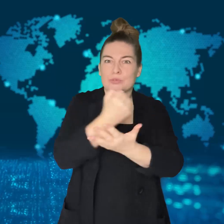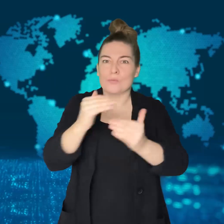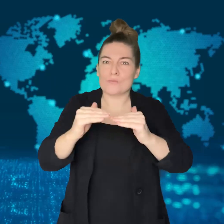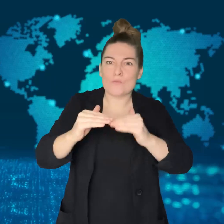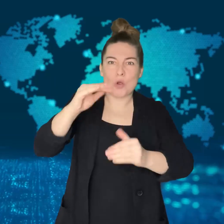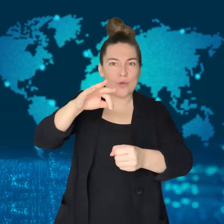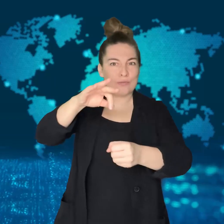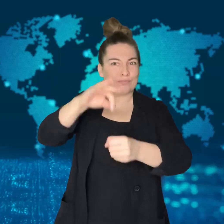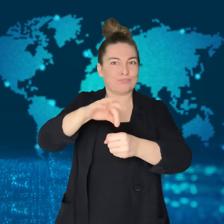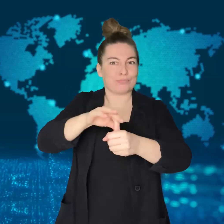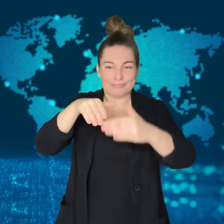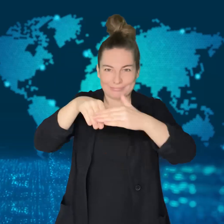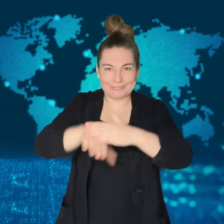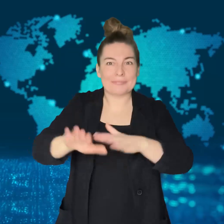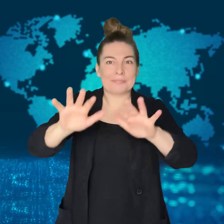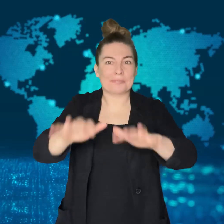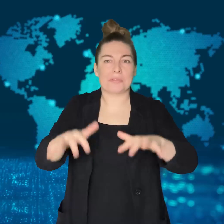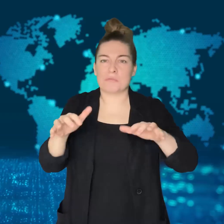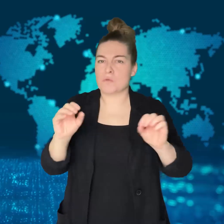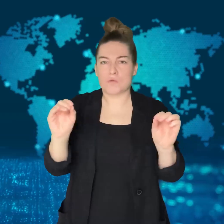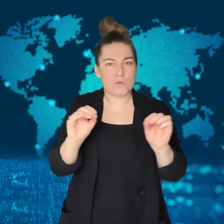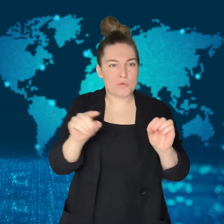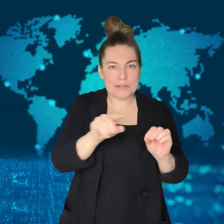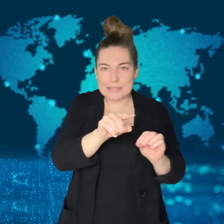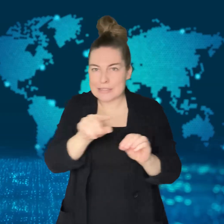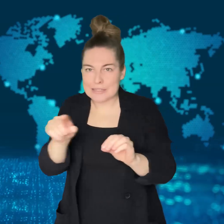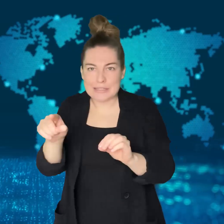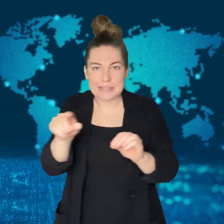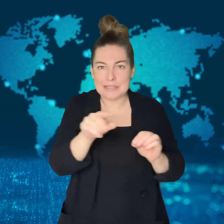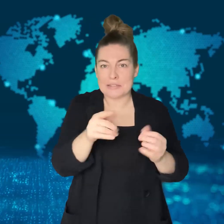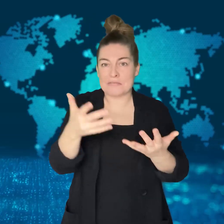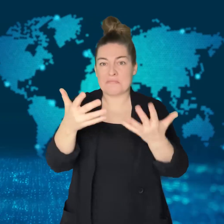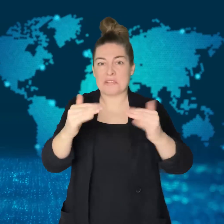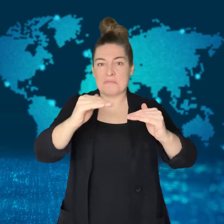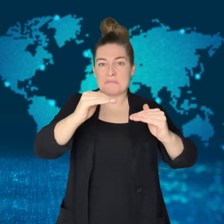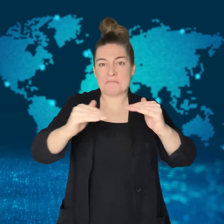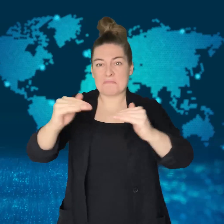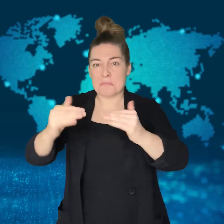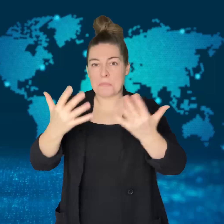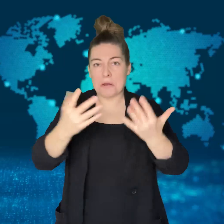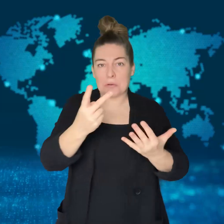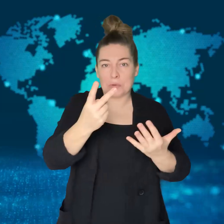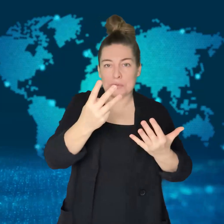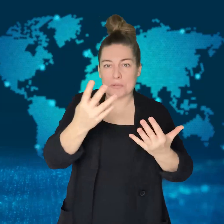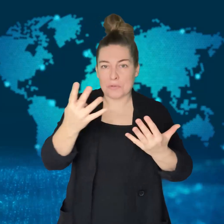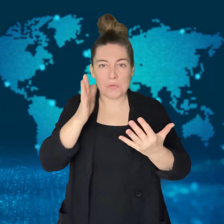negotiations will be taking place between them to